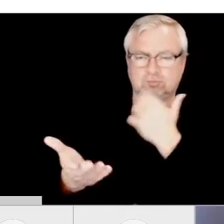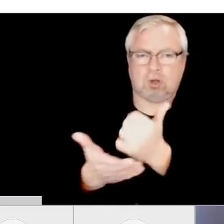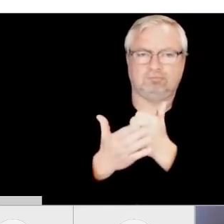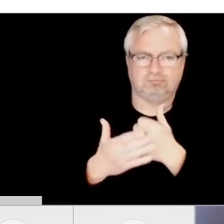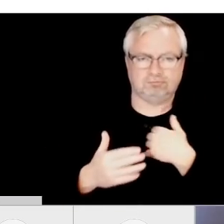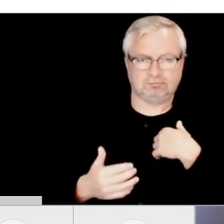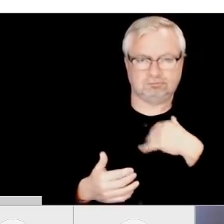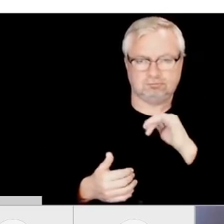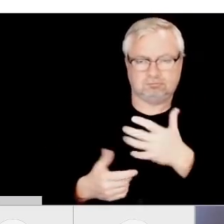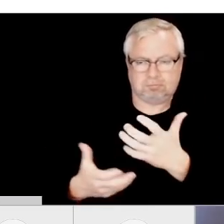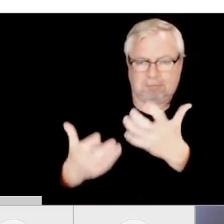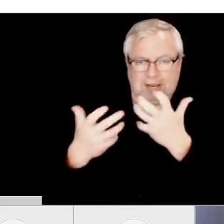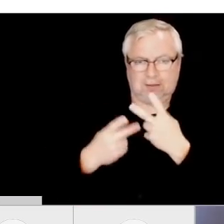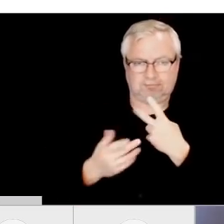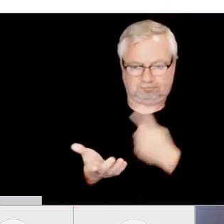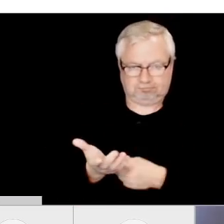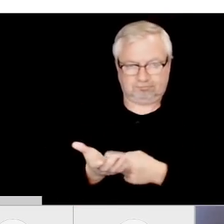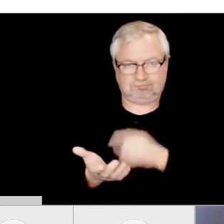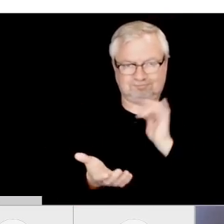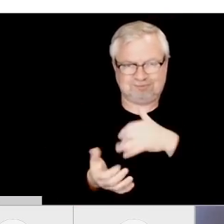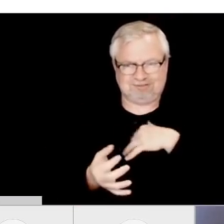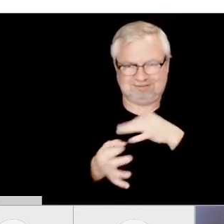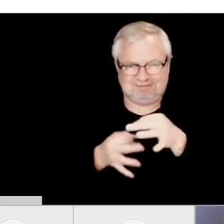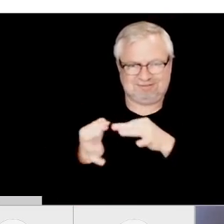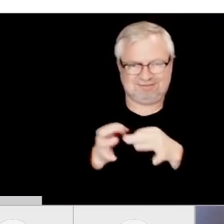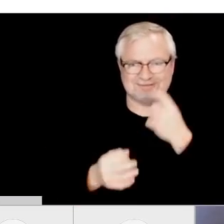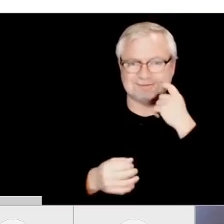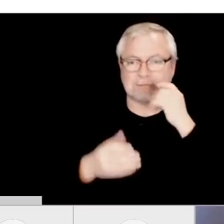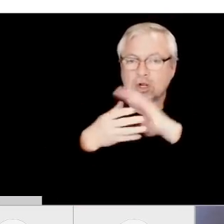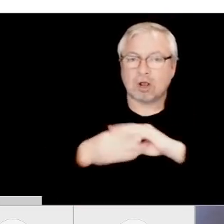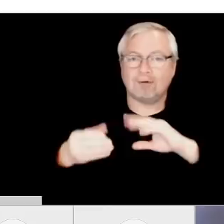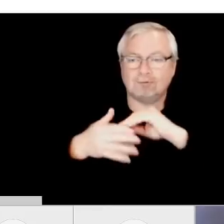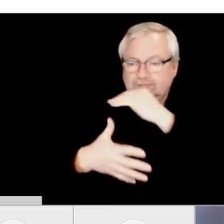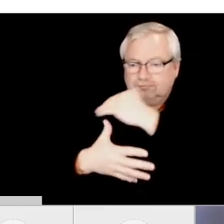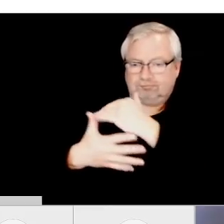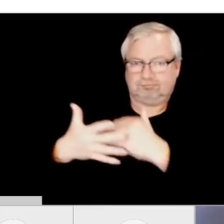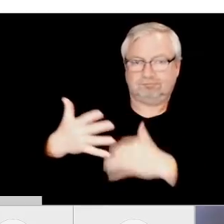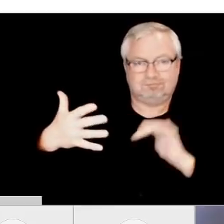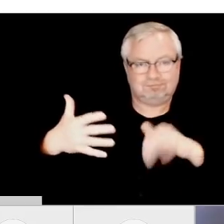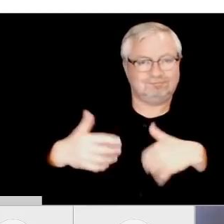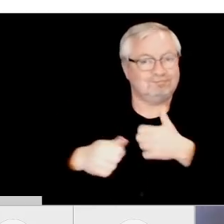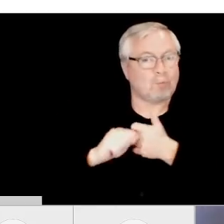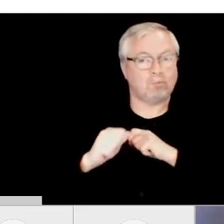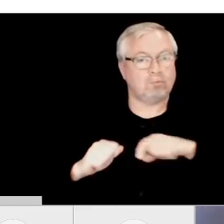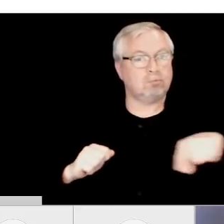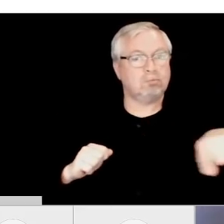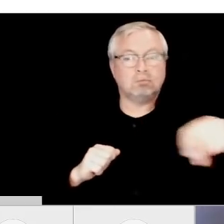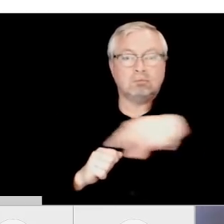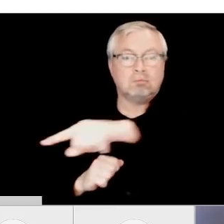I think that's been out there for a while, Stefan, but I'll have to let you